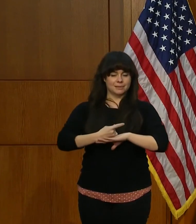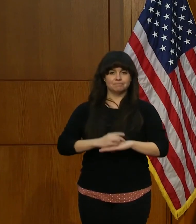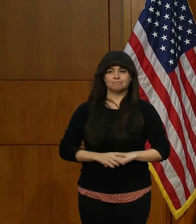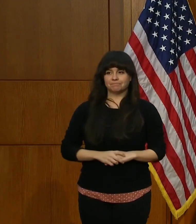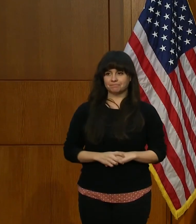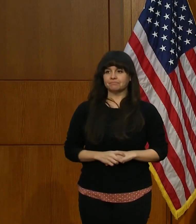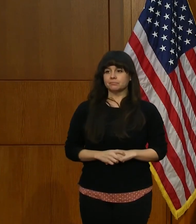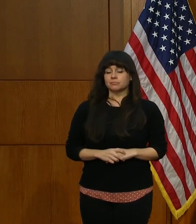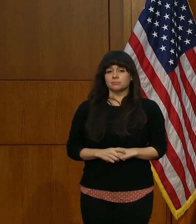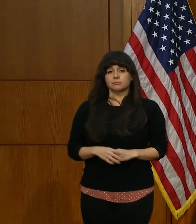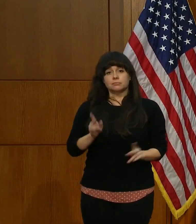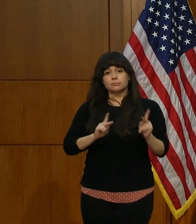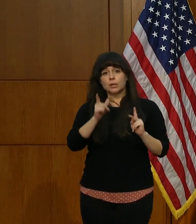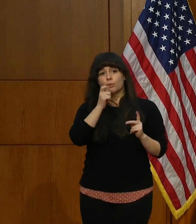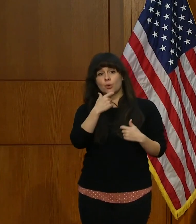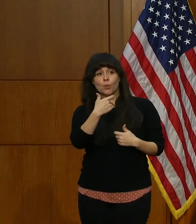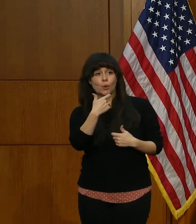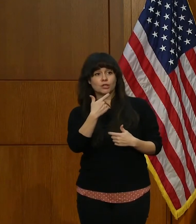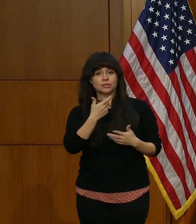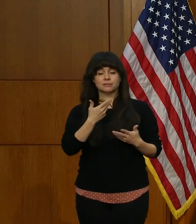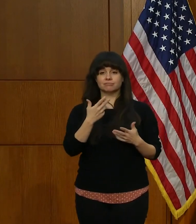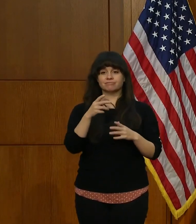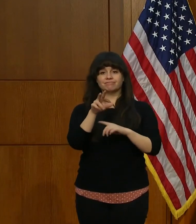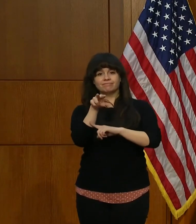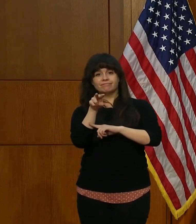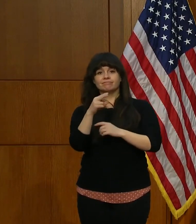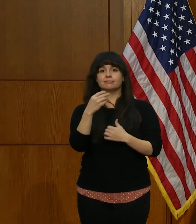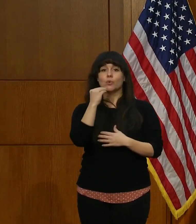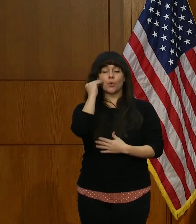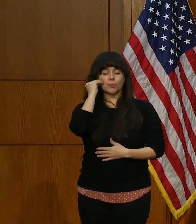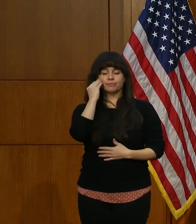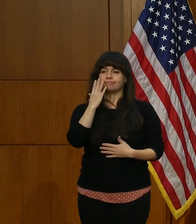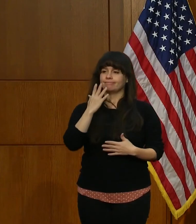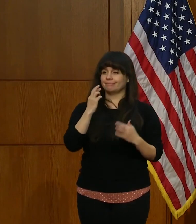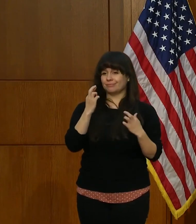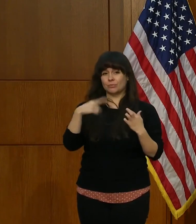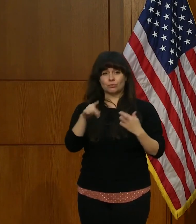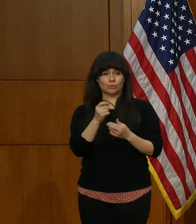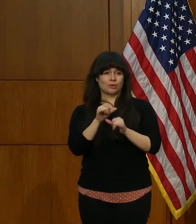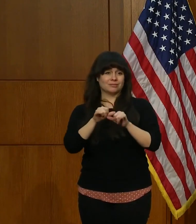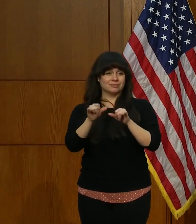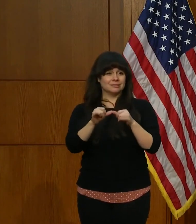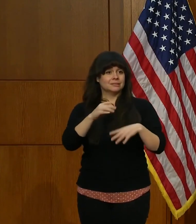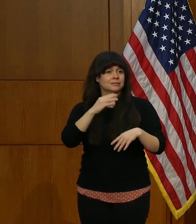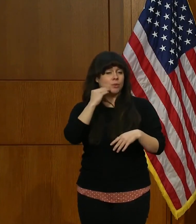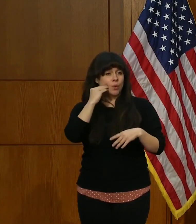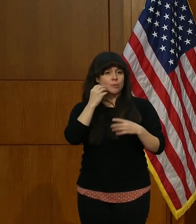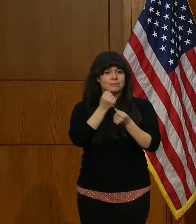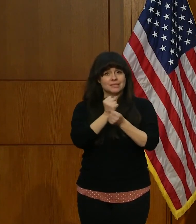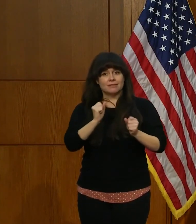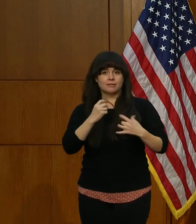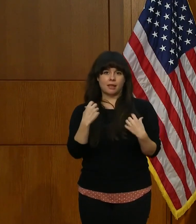GOOD AFTERNOON AND THANKS TO EVERYONE FOR JOINING US TODAY, AND FOR THOSE THAT ARE WATCHING FROM HOME, I HOPE